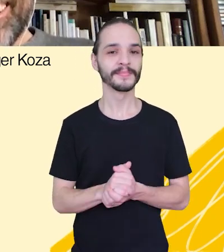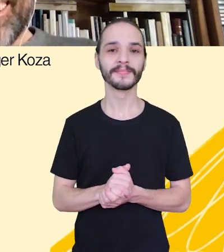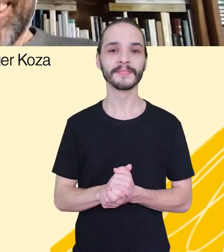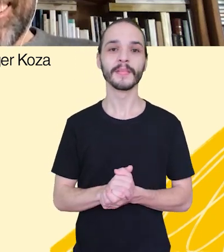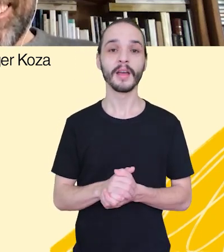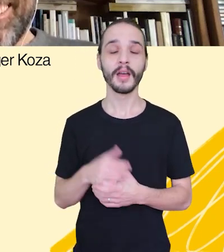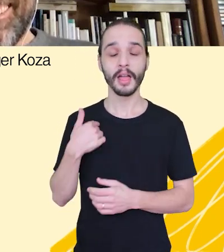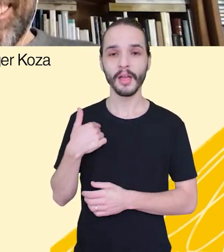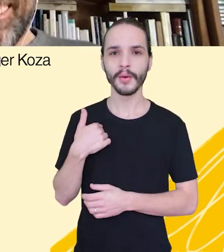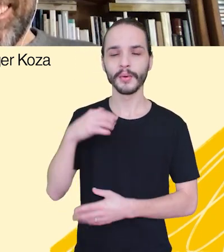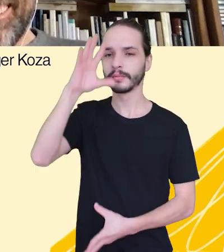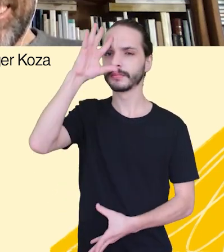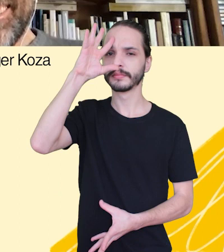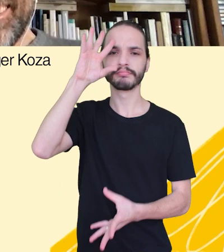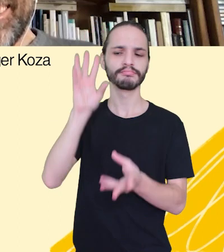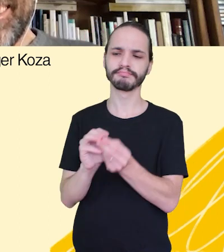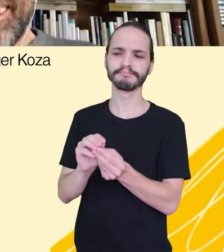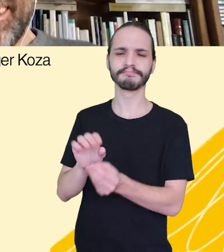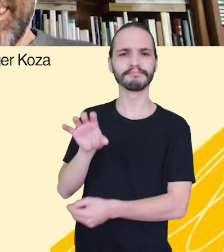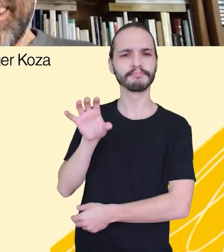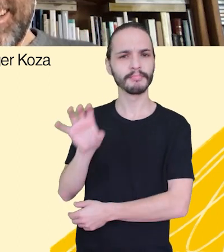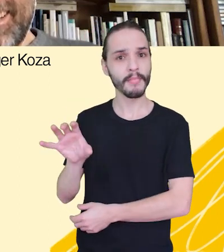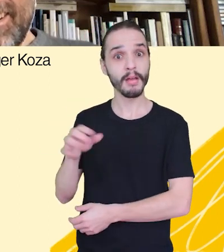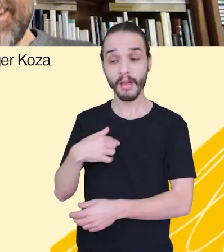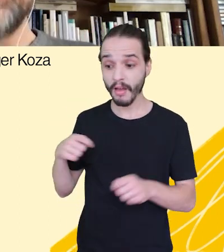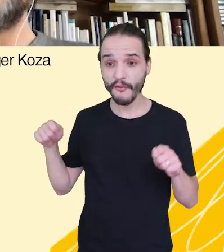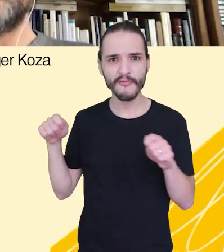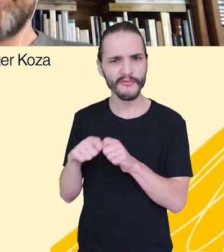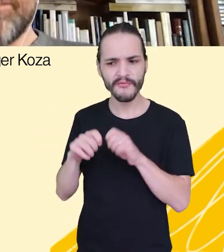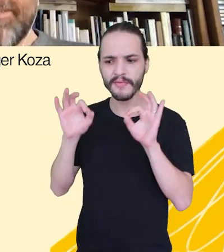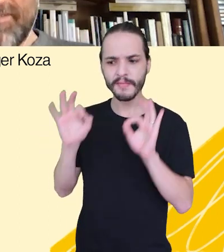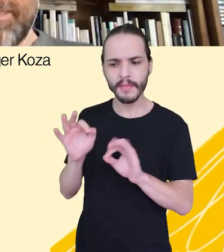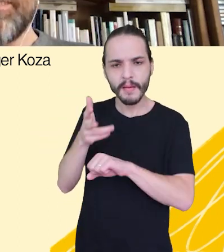when I understood that, and when I did that...